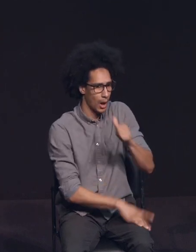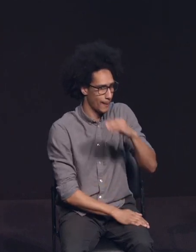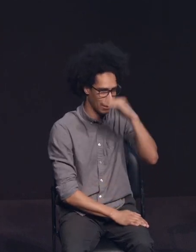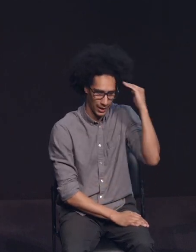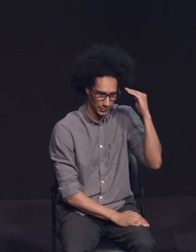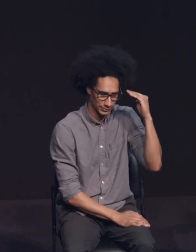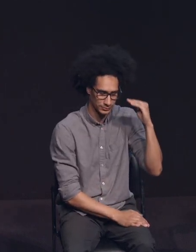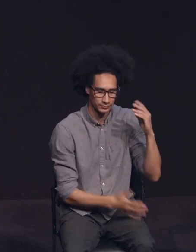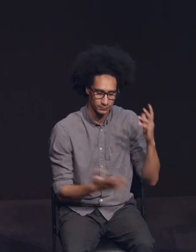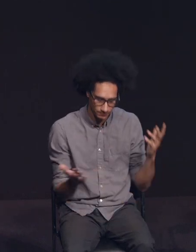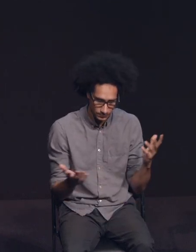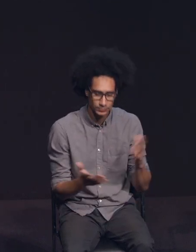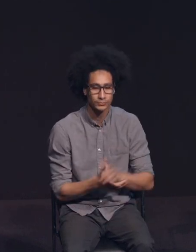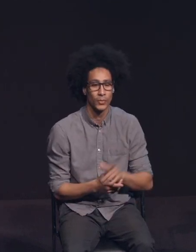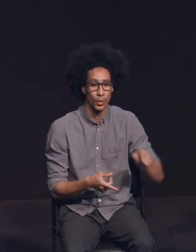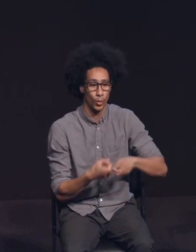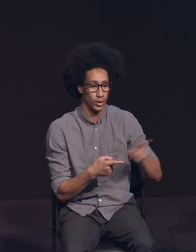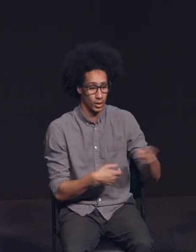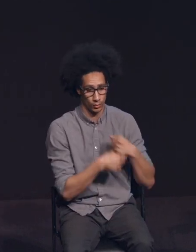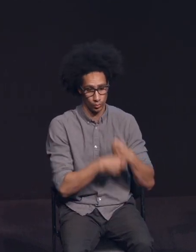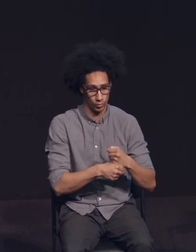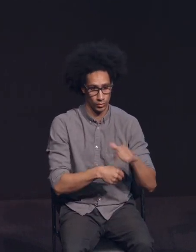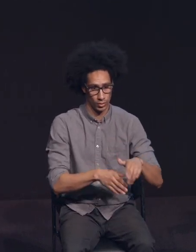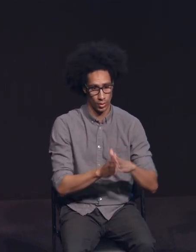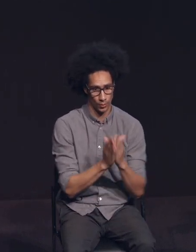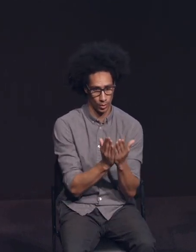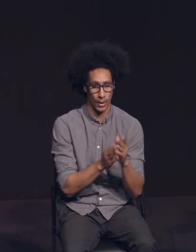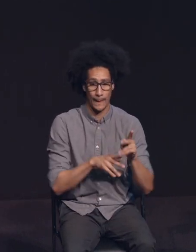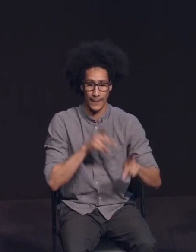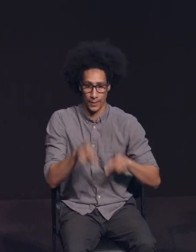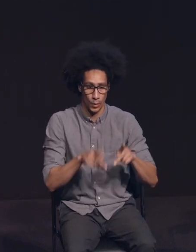And so when he produced this book, people could see it, could